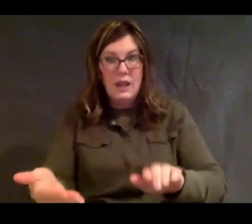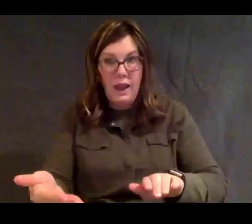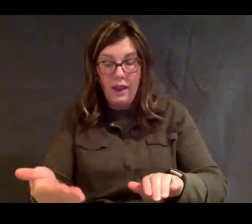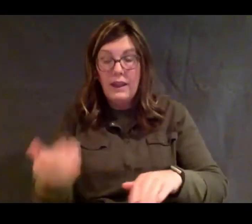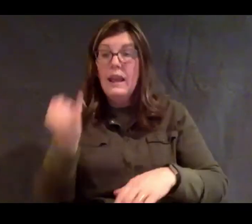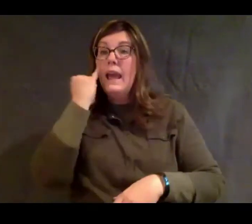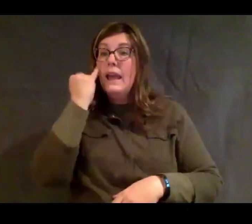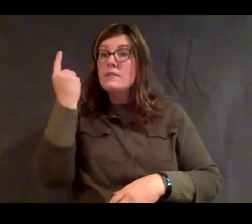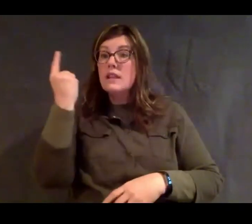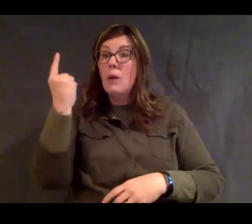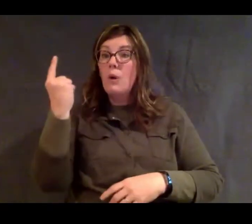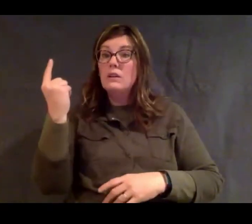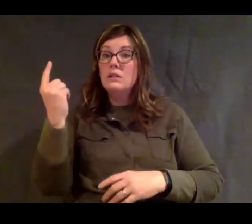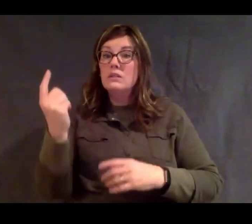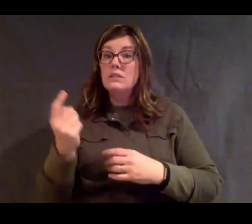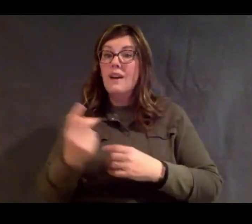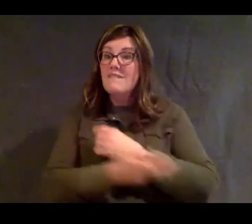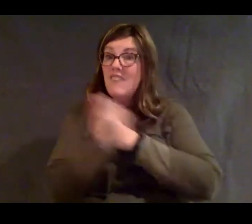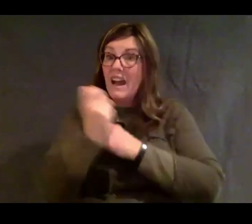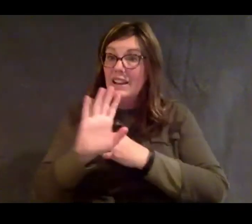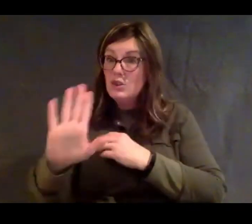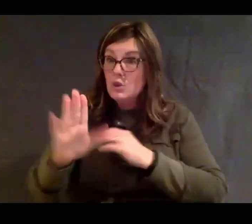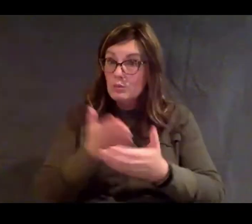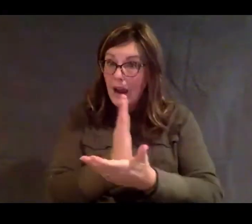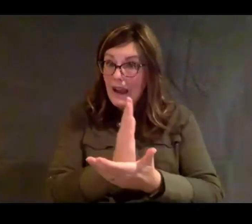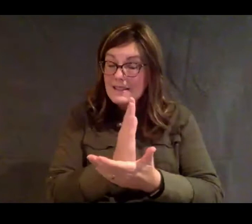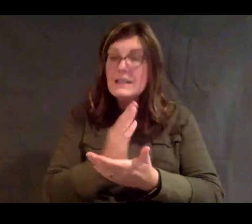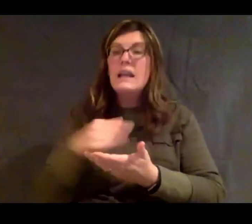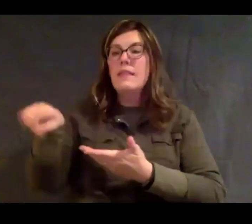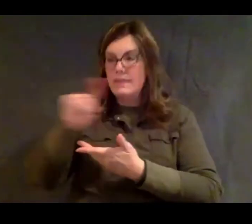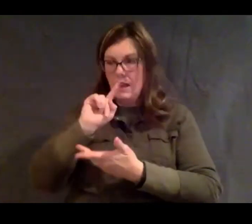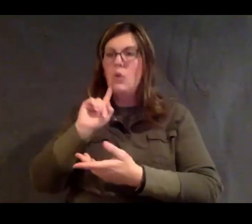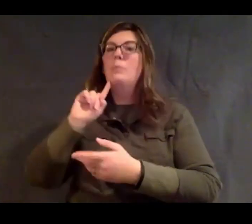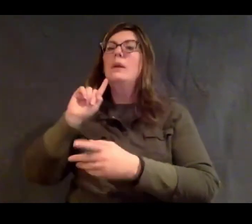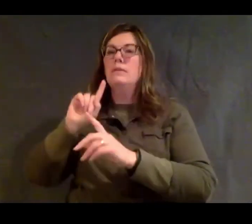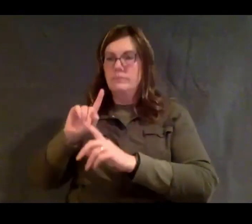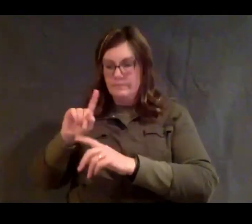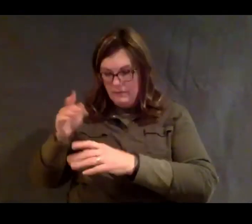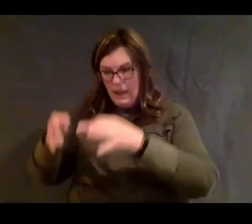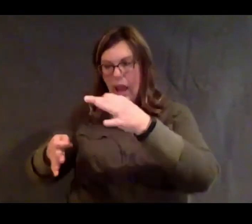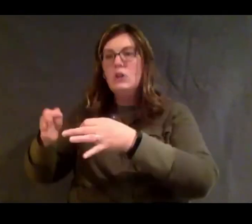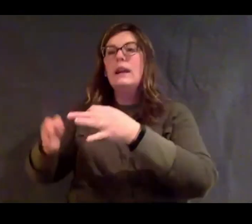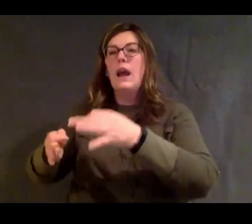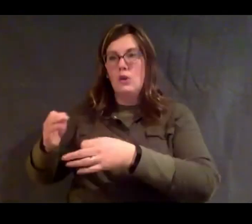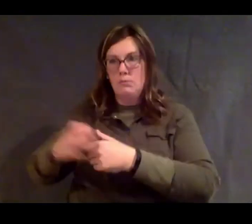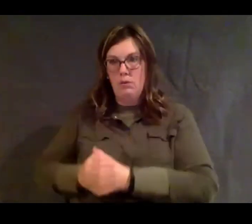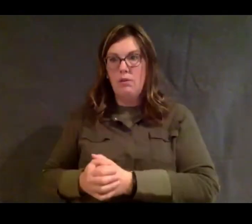rights that they could be held accountable but our work for equality does not just end in police